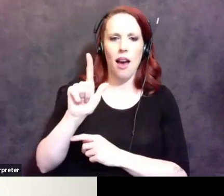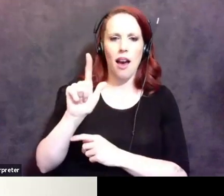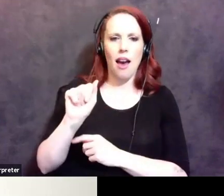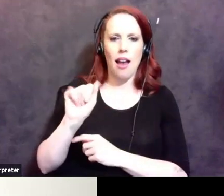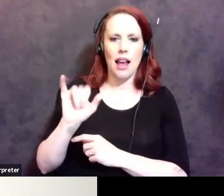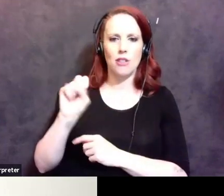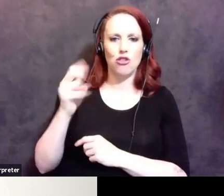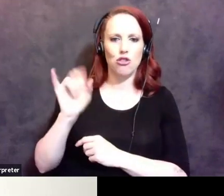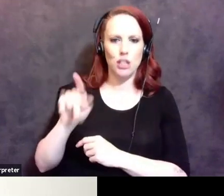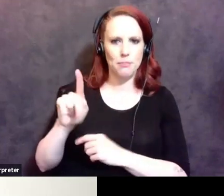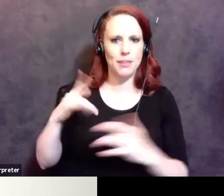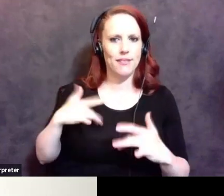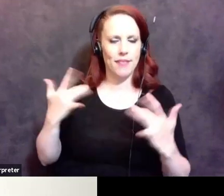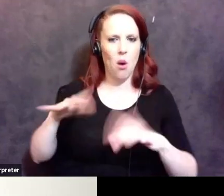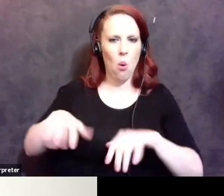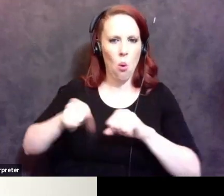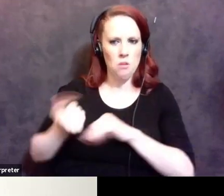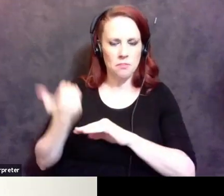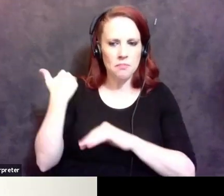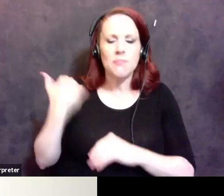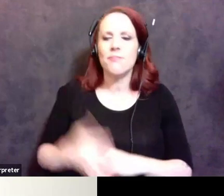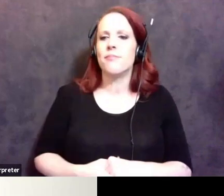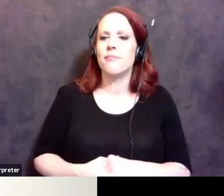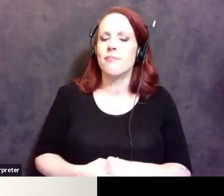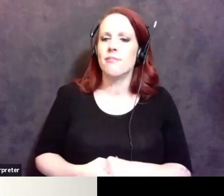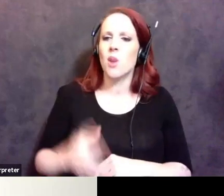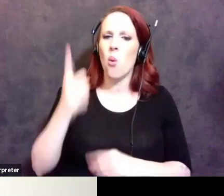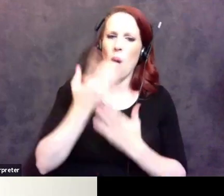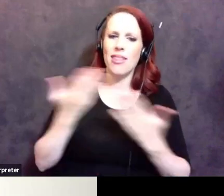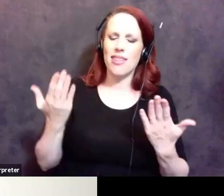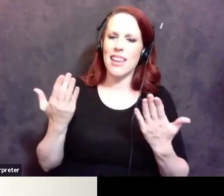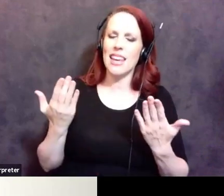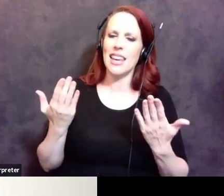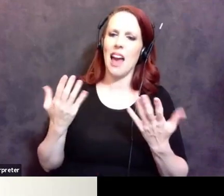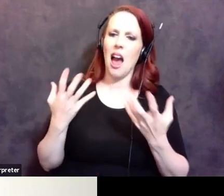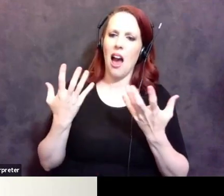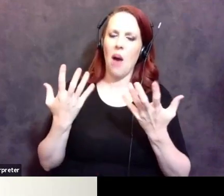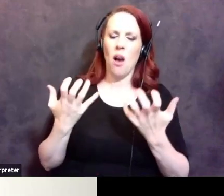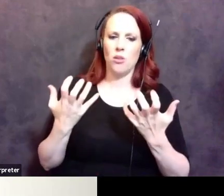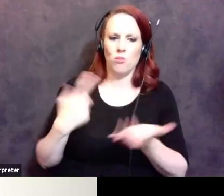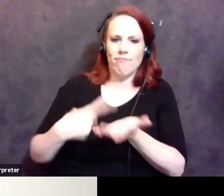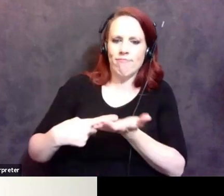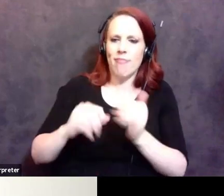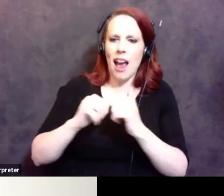of the things I talk about a lot is how can we democratize visibility and how can we democratize storytelling?